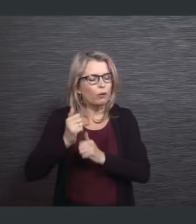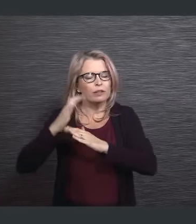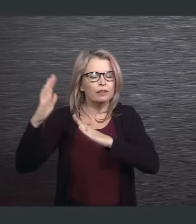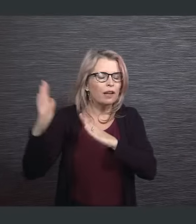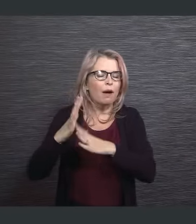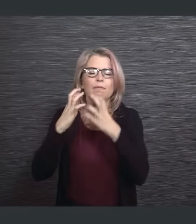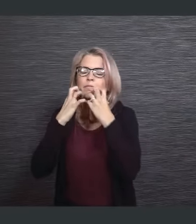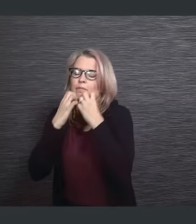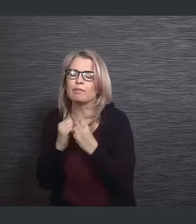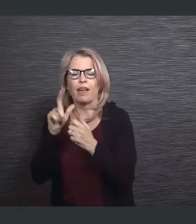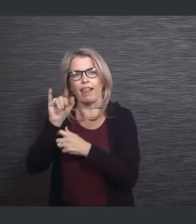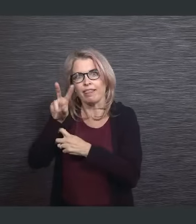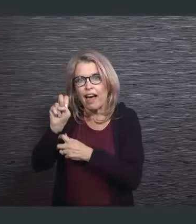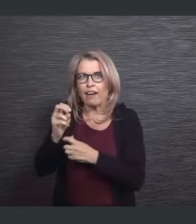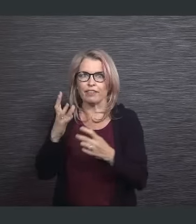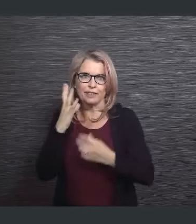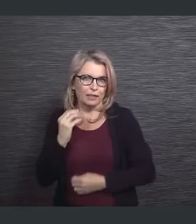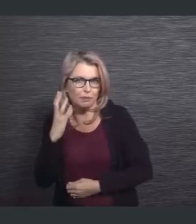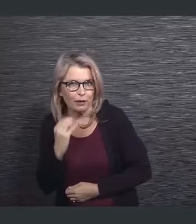In sports, Virtual Fan Engagement is